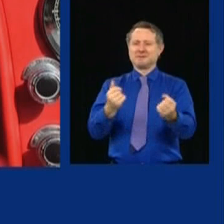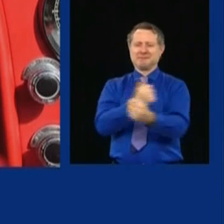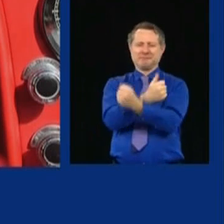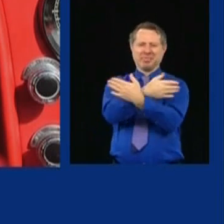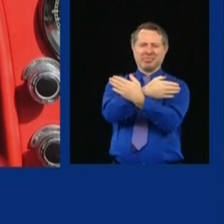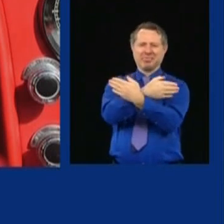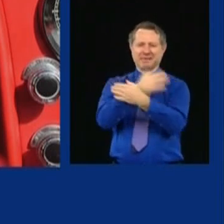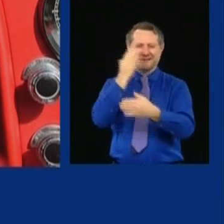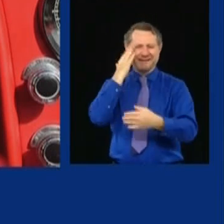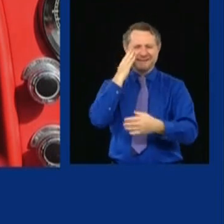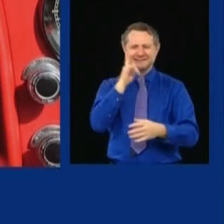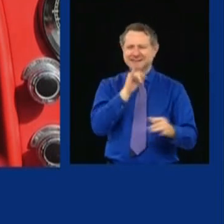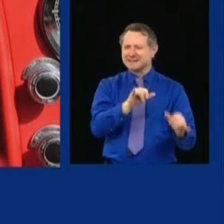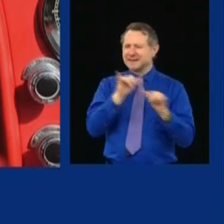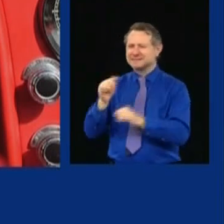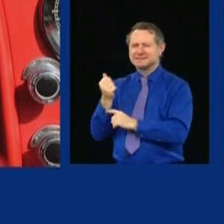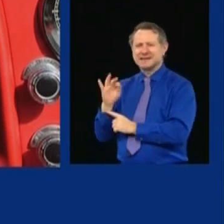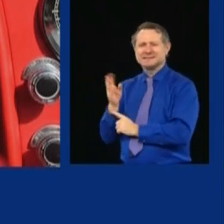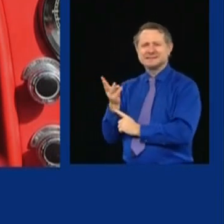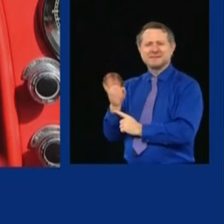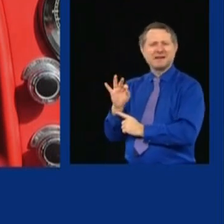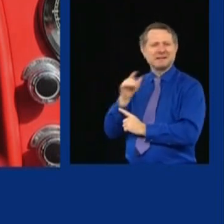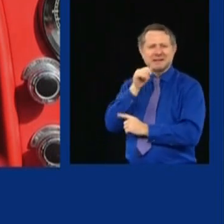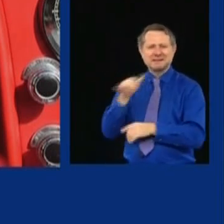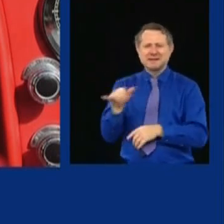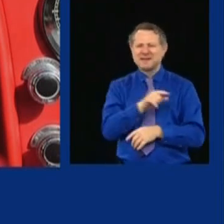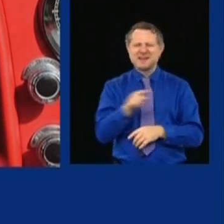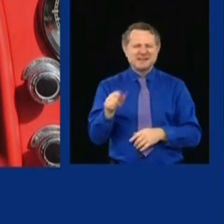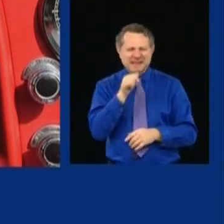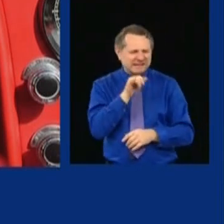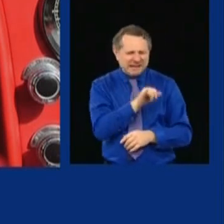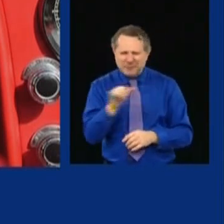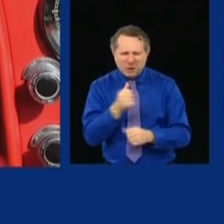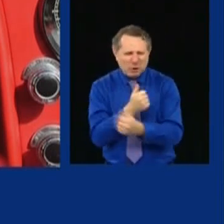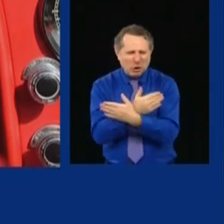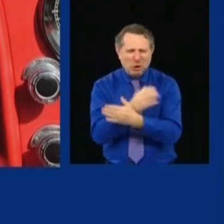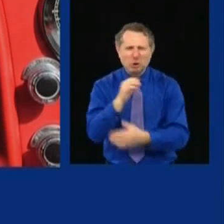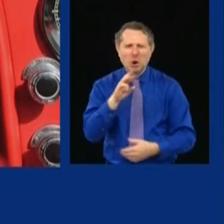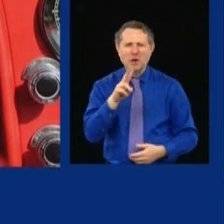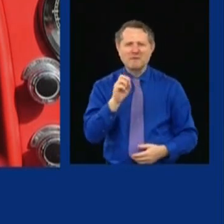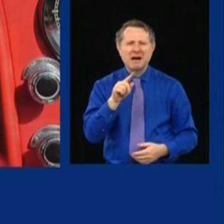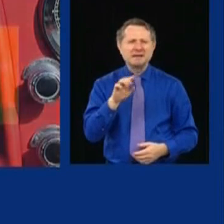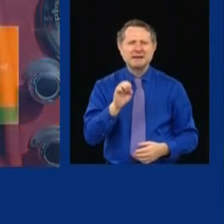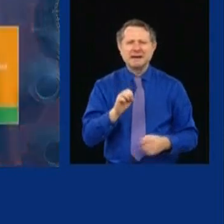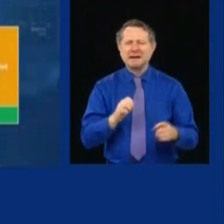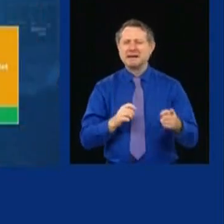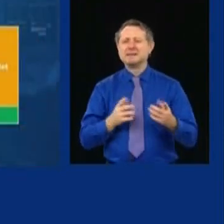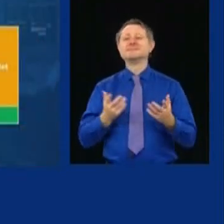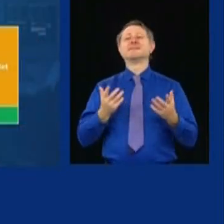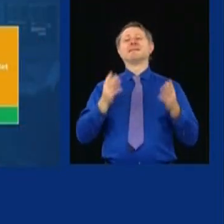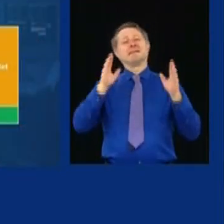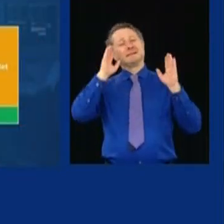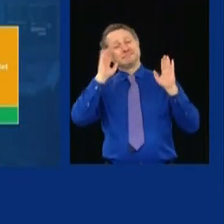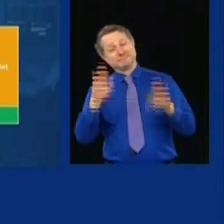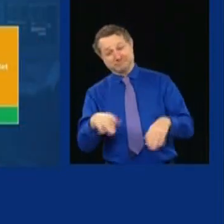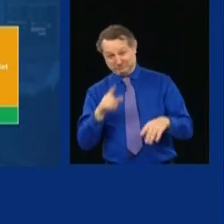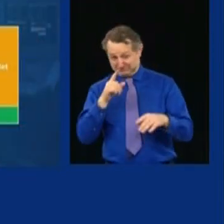NEW YORK STATE DASHBOARD. HOW IT IN ANY WAY MIRRORS THE DASHBOARD OF A 1967 CORVETTE, I